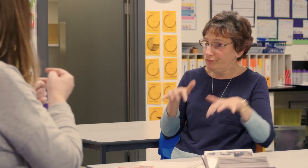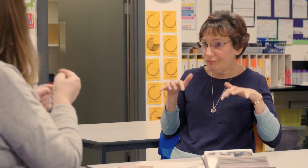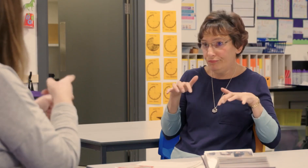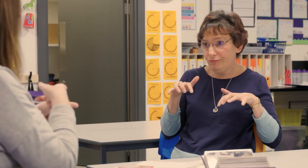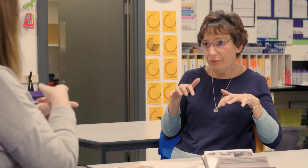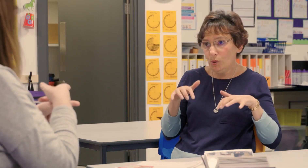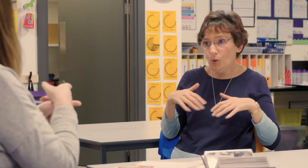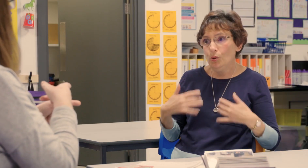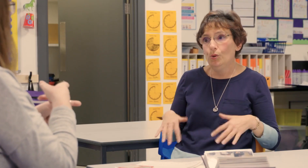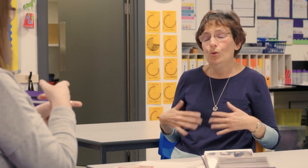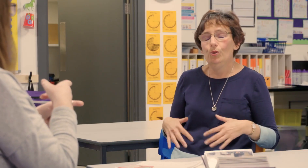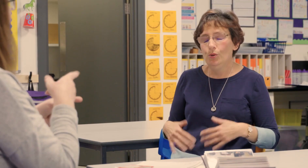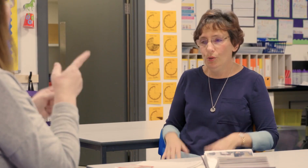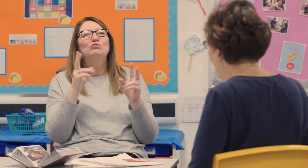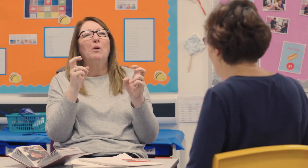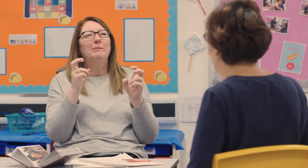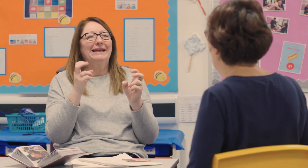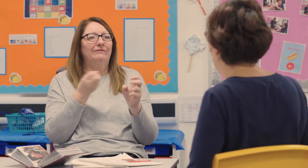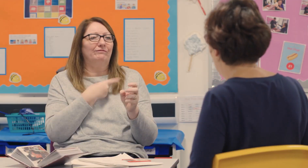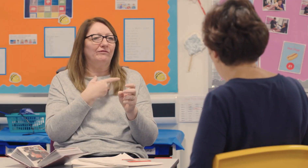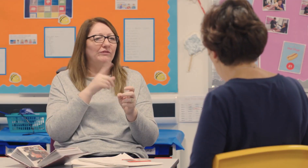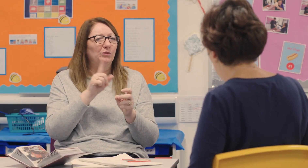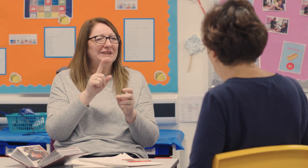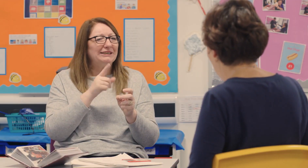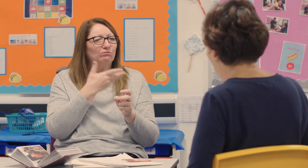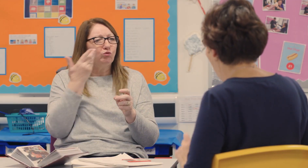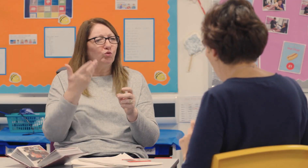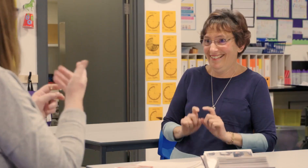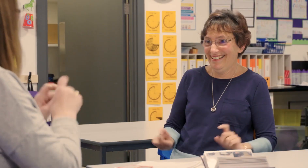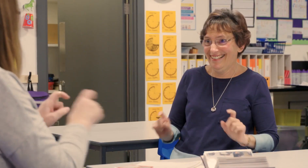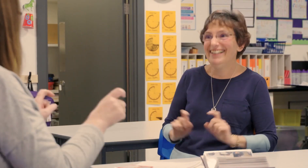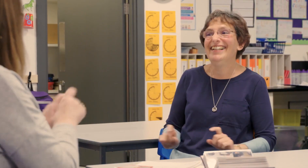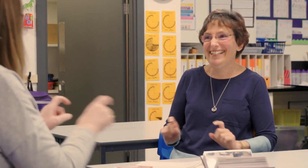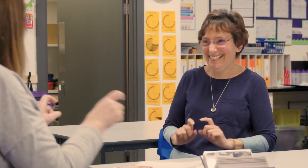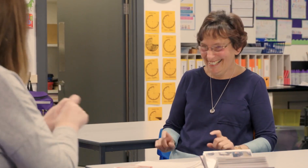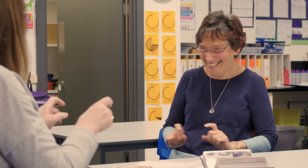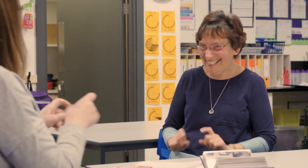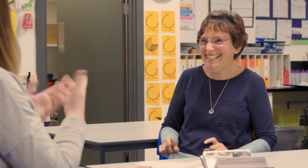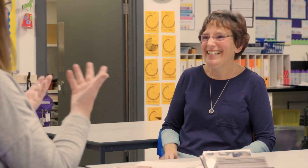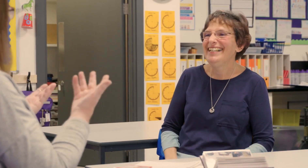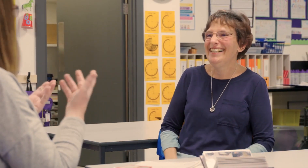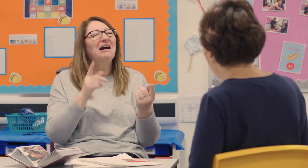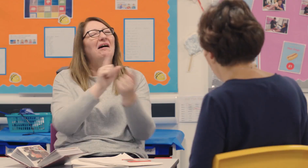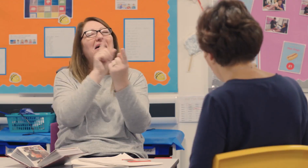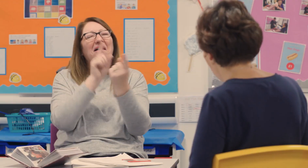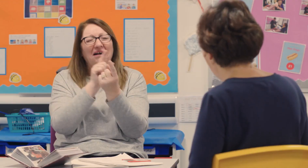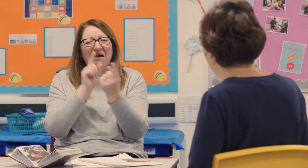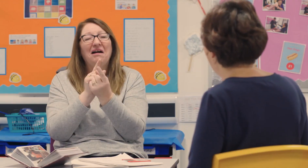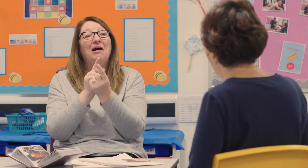Yes, at that conference. - What was it? Oh, gosh! Back then, we were still pushing for subtitling on TV! That's right.